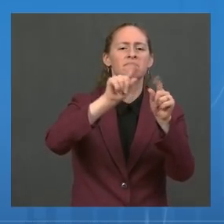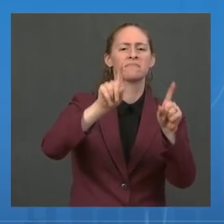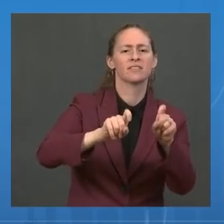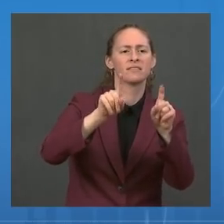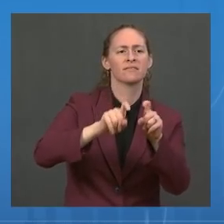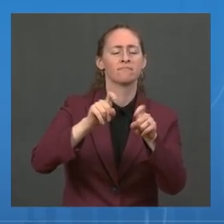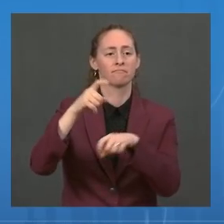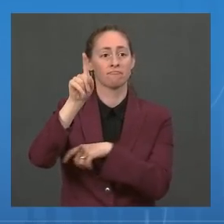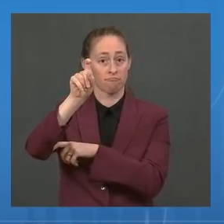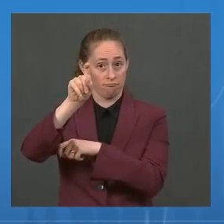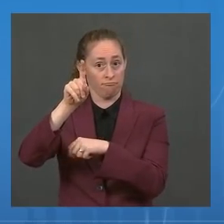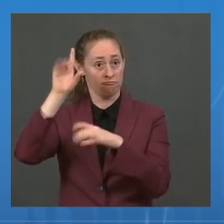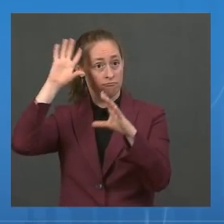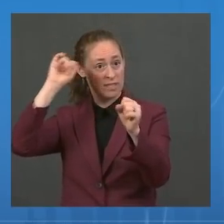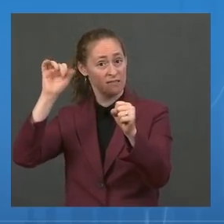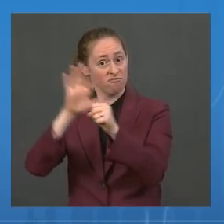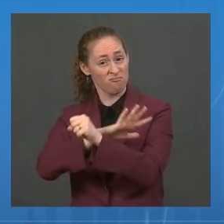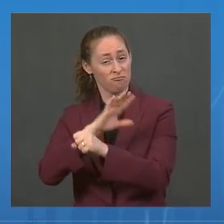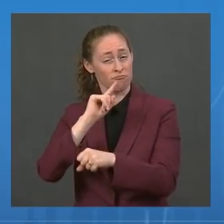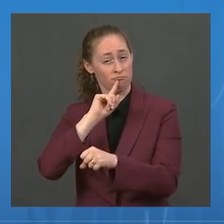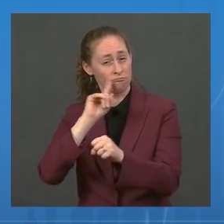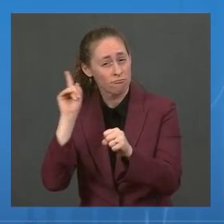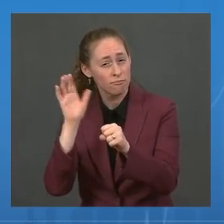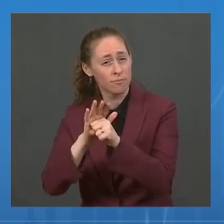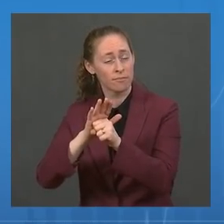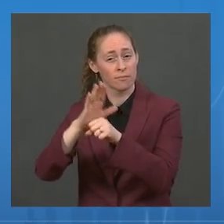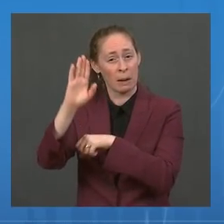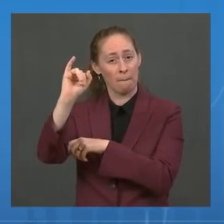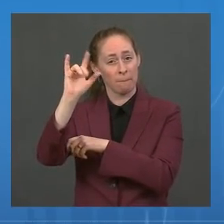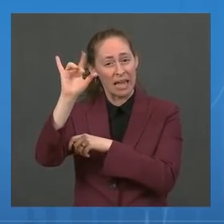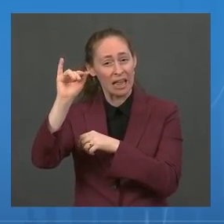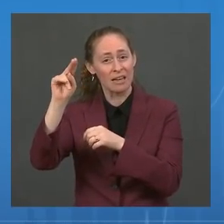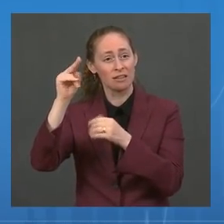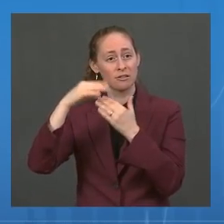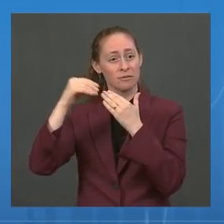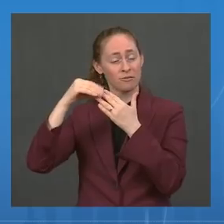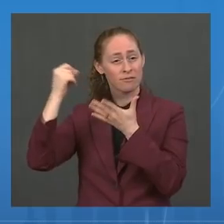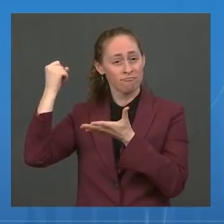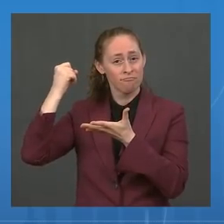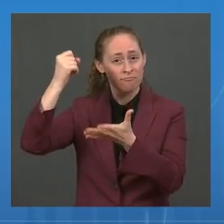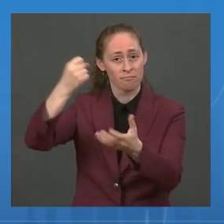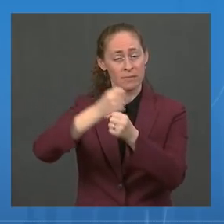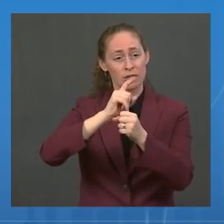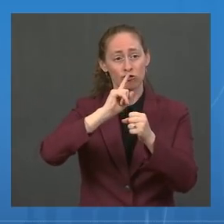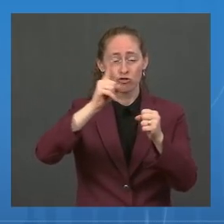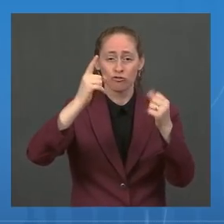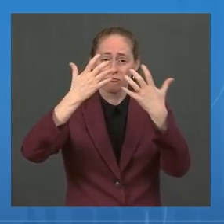billions, frankly -- towards shoring up our testing infrastructure. It's been a core part of pulling us out of the pandemic,